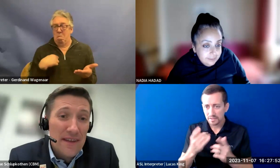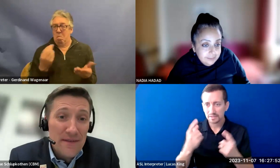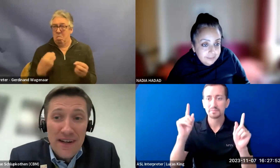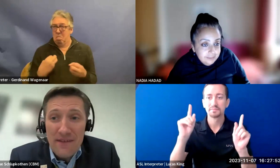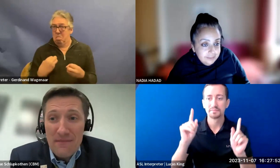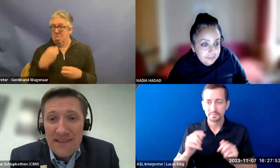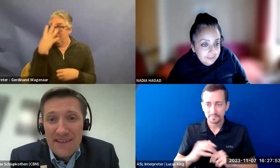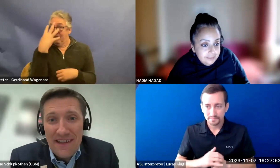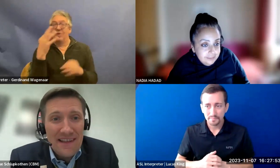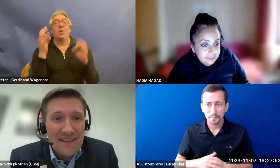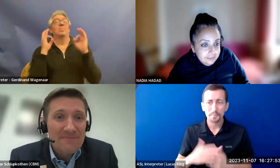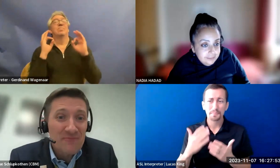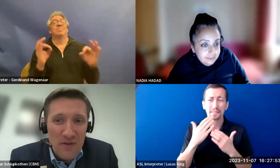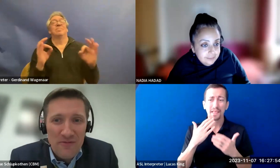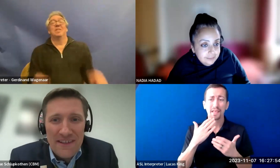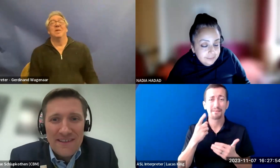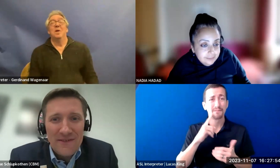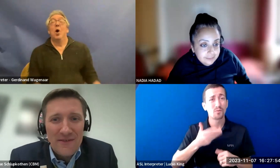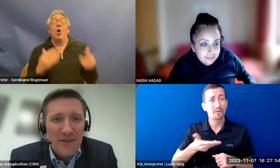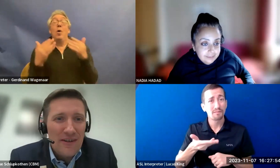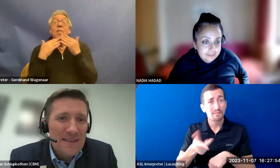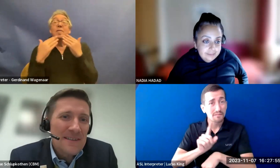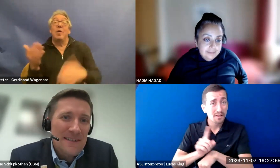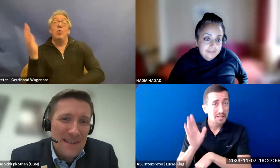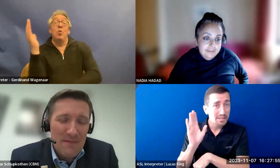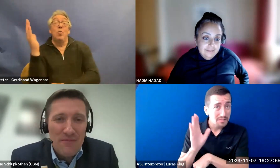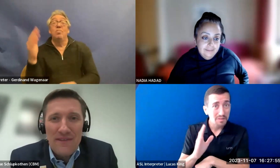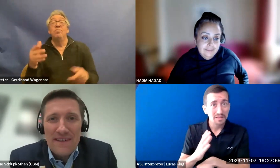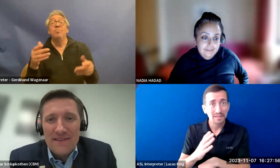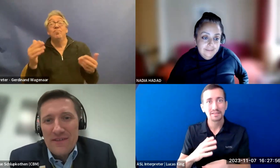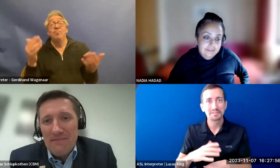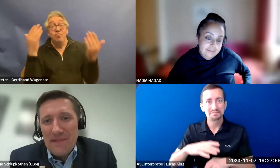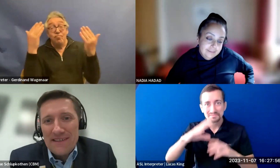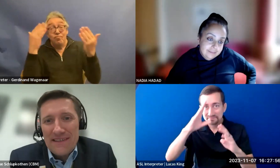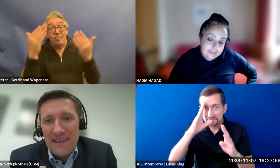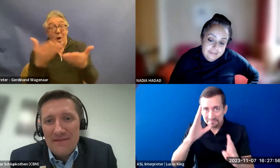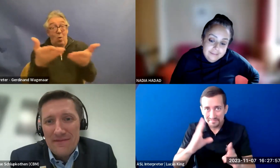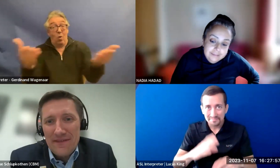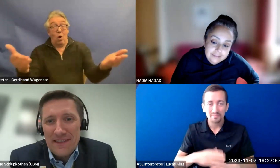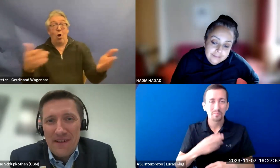Thank you for having me today. Warm greetings. Let me briefly describe myself.